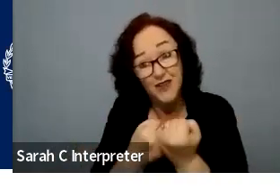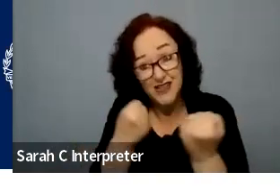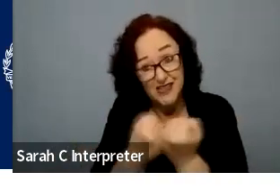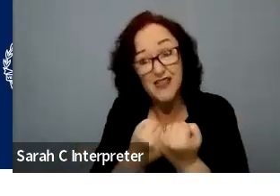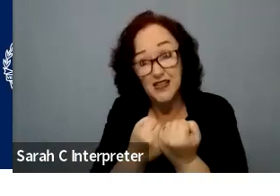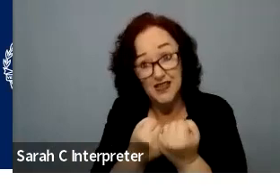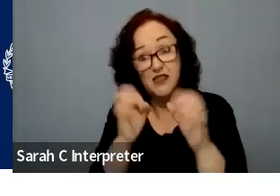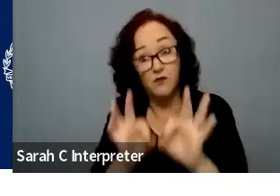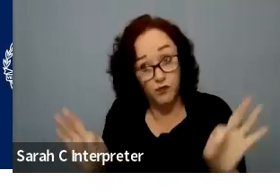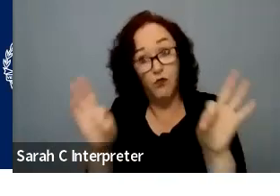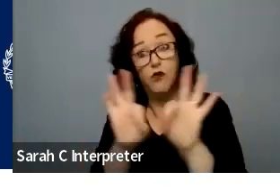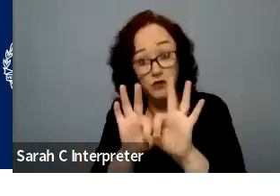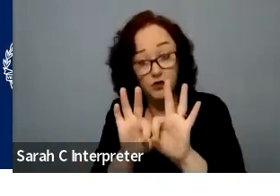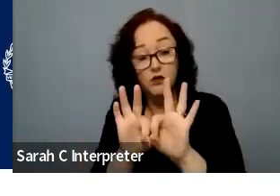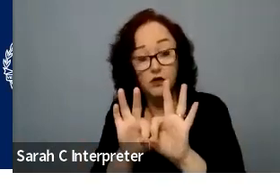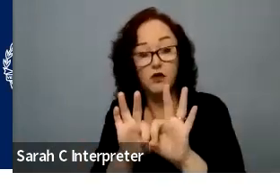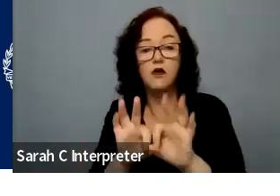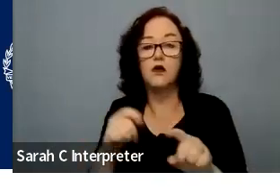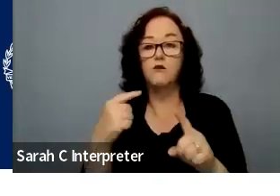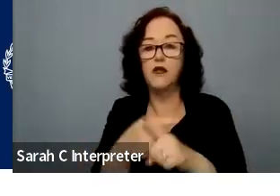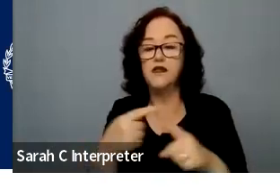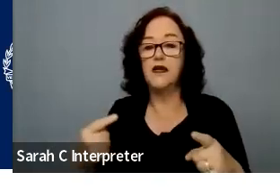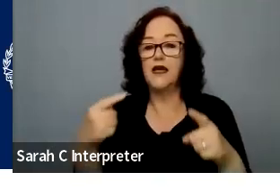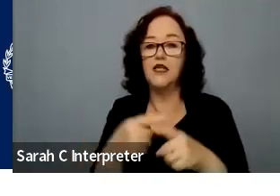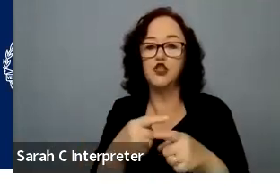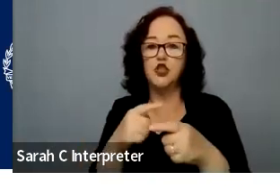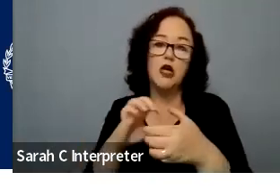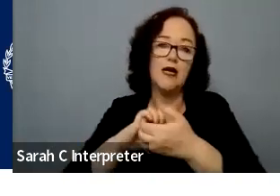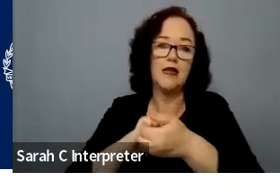obviously in a professional collaboration since that's what this is all supposed to be about.